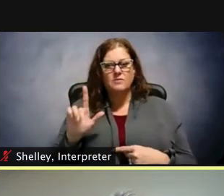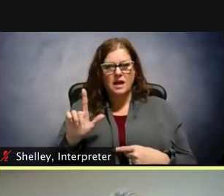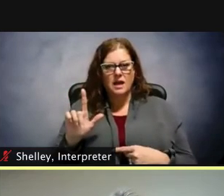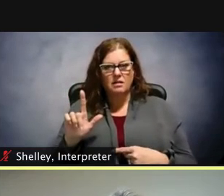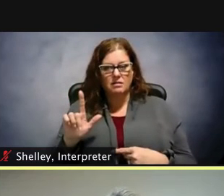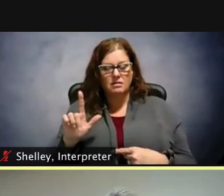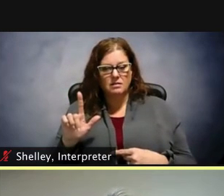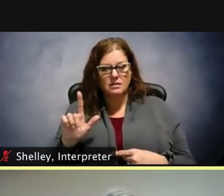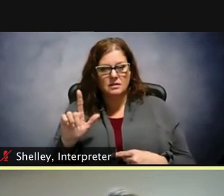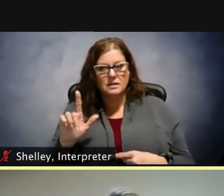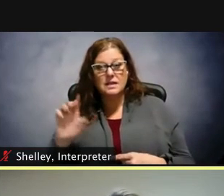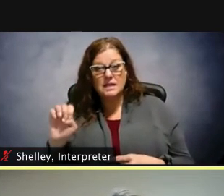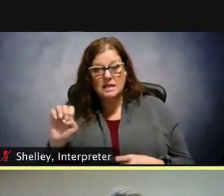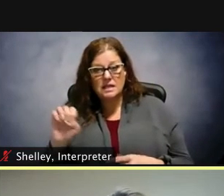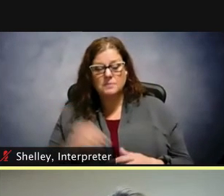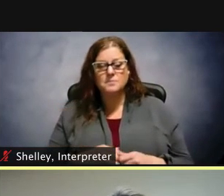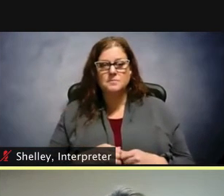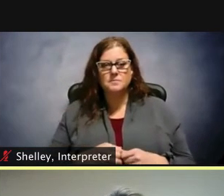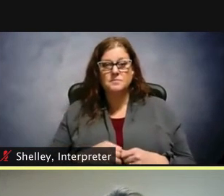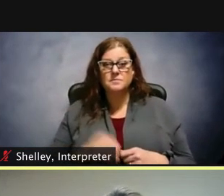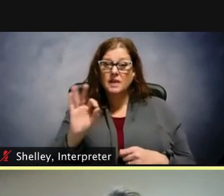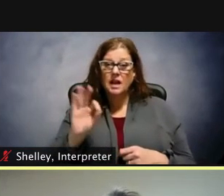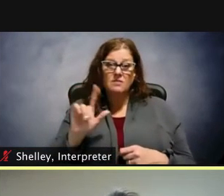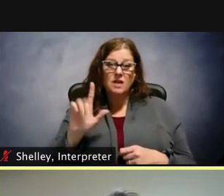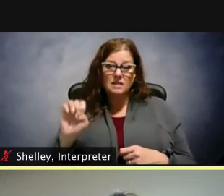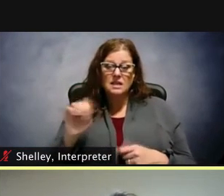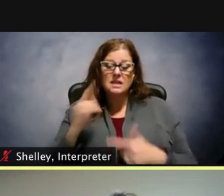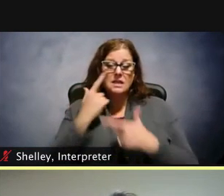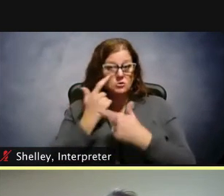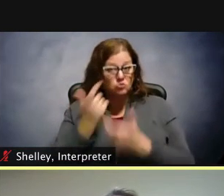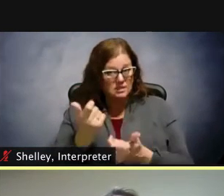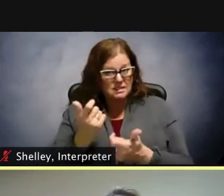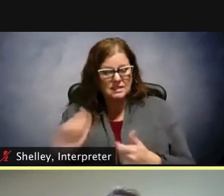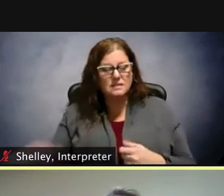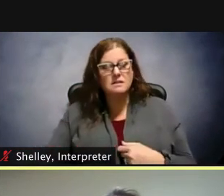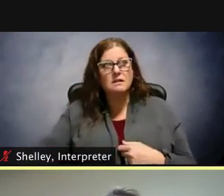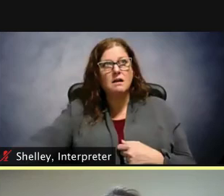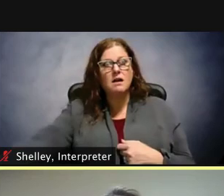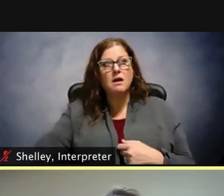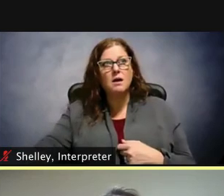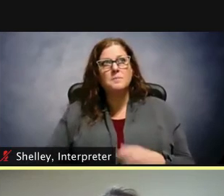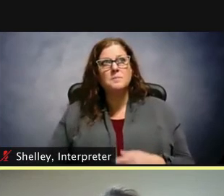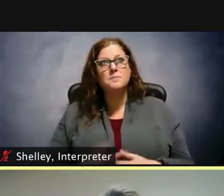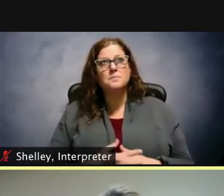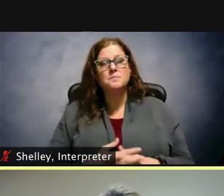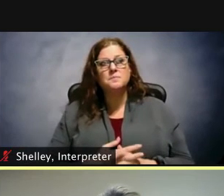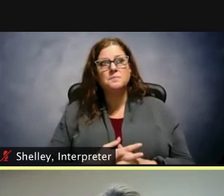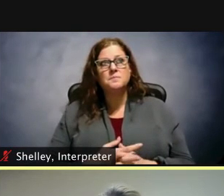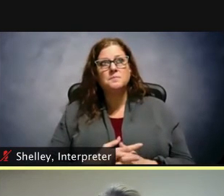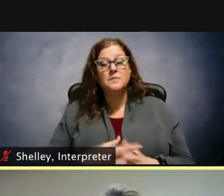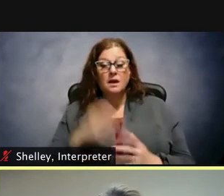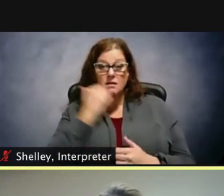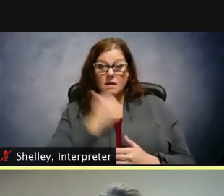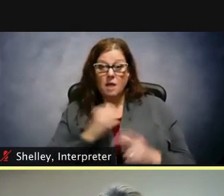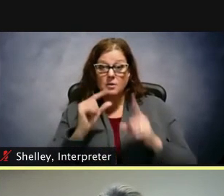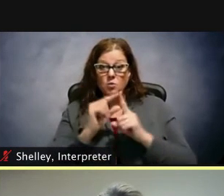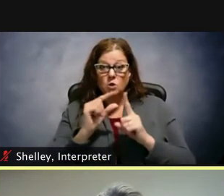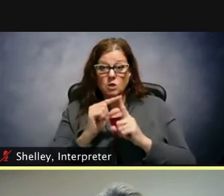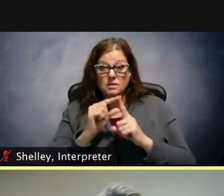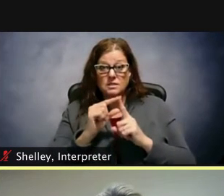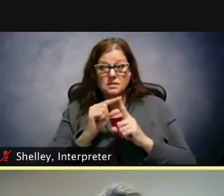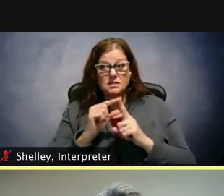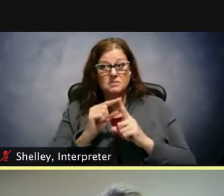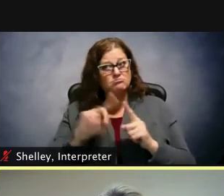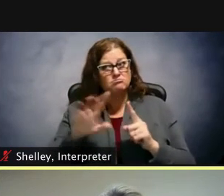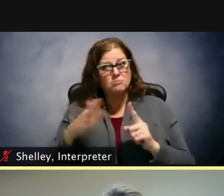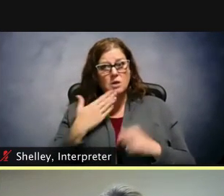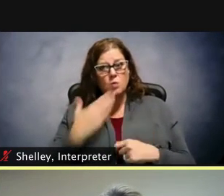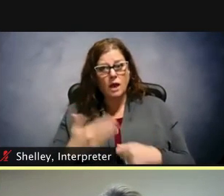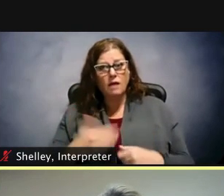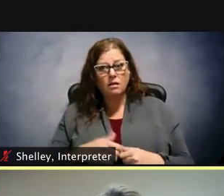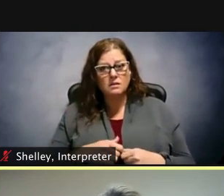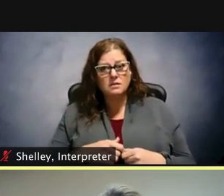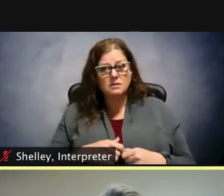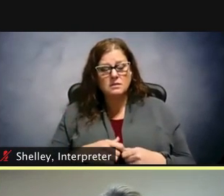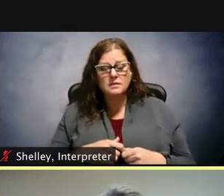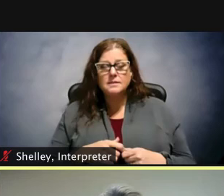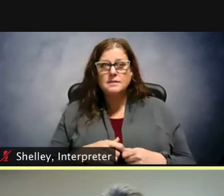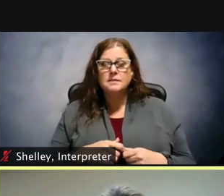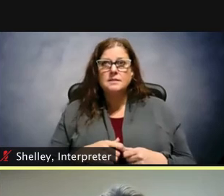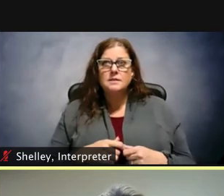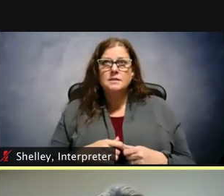And the FLE was really interesting. On the common words, he did fairly well, he had over 80%. And